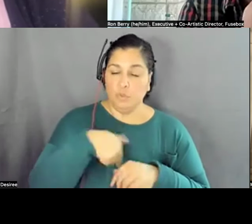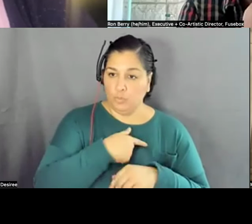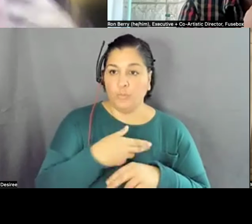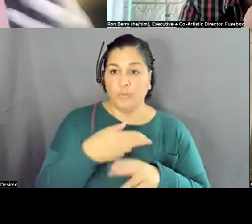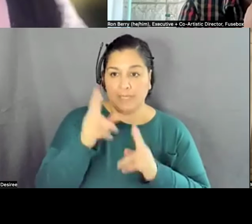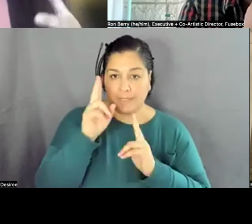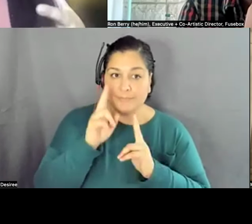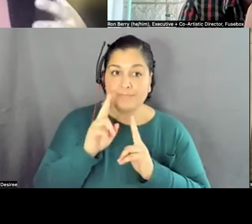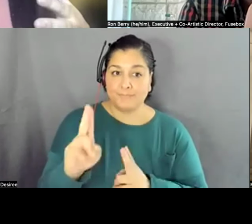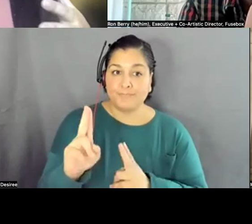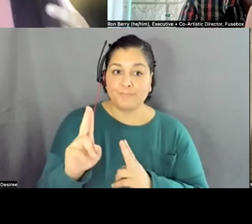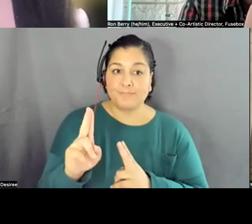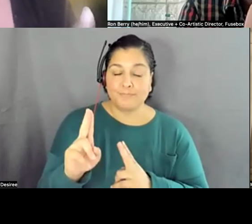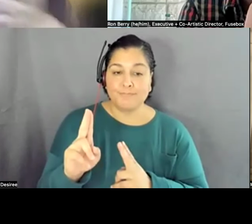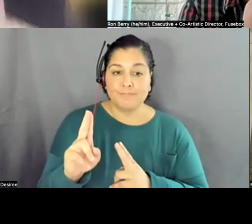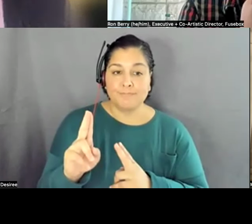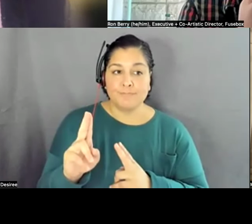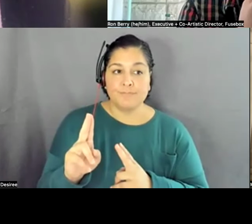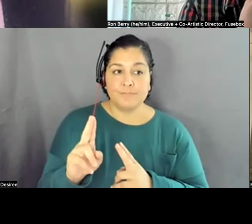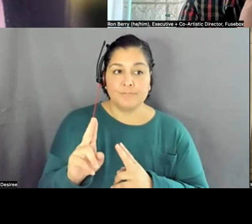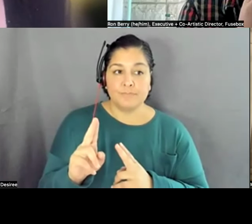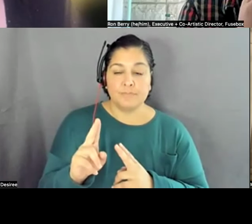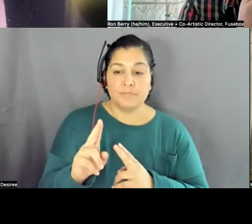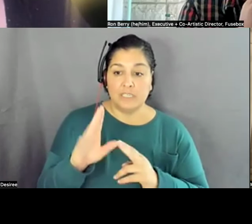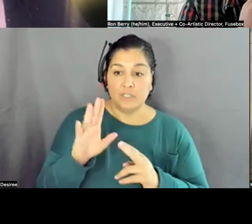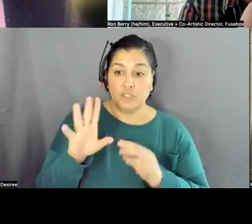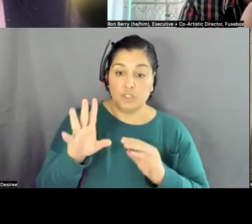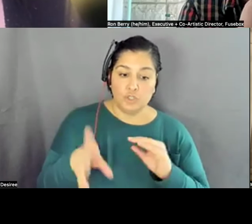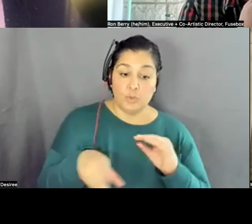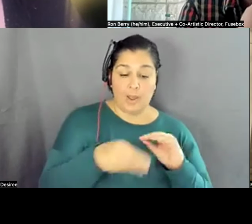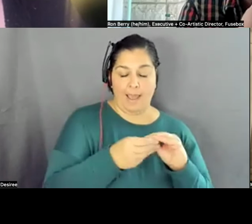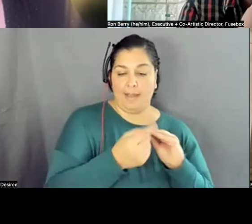There's a, in order for us to add anything to our digital archive,